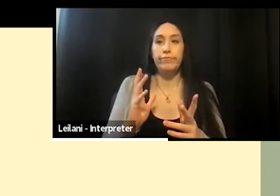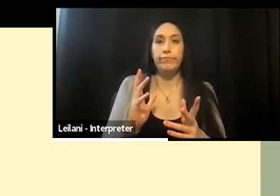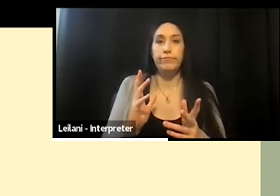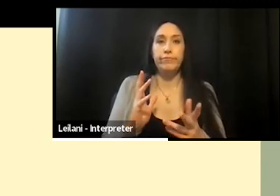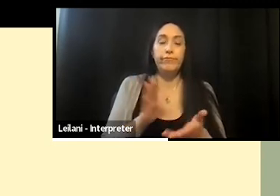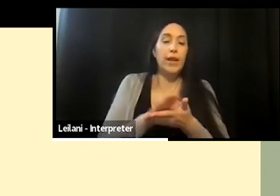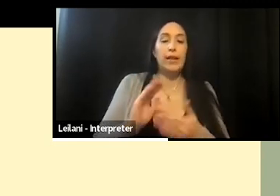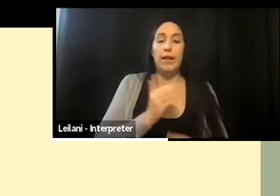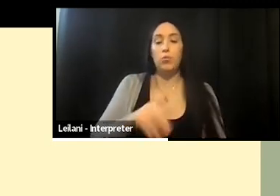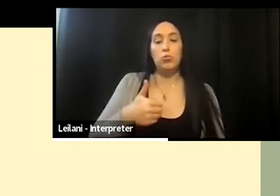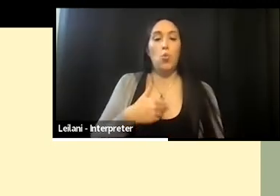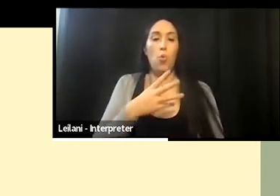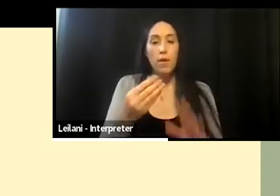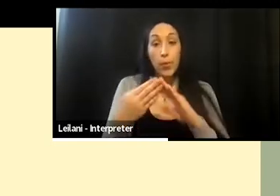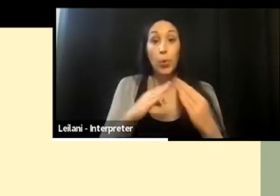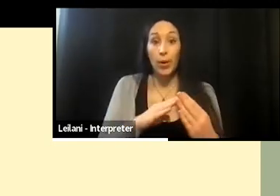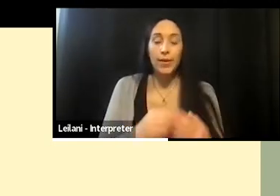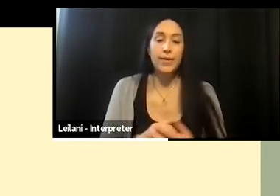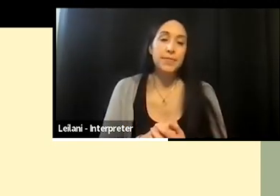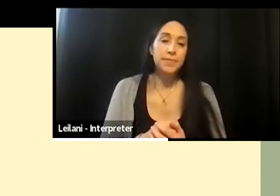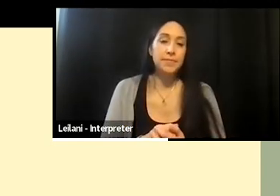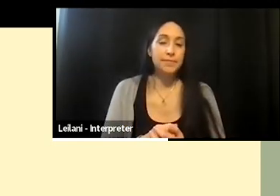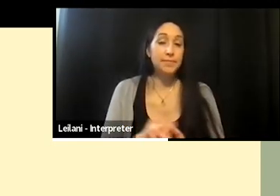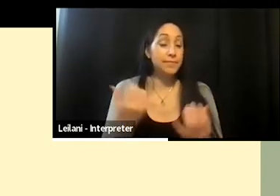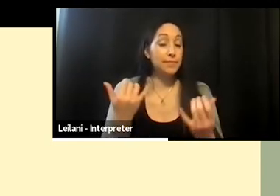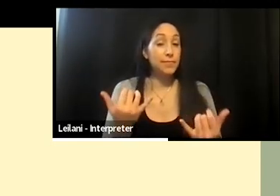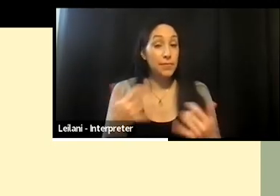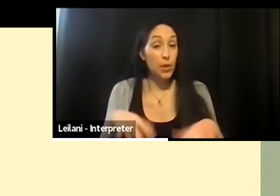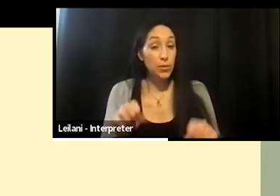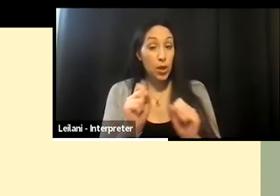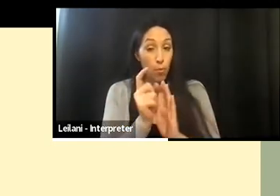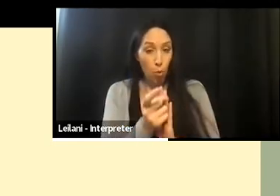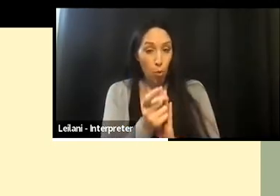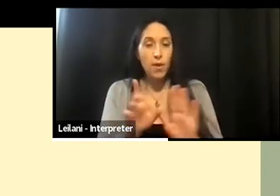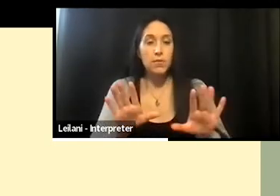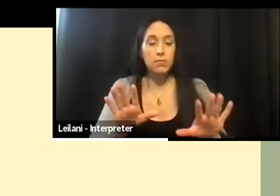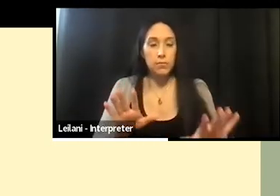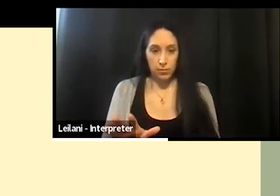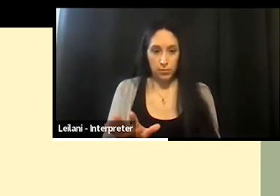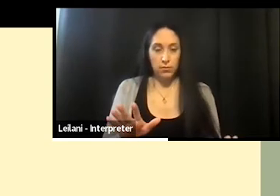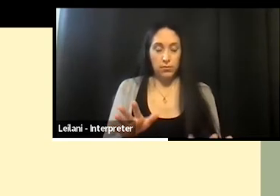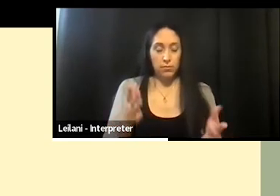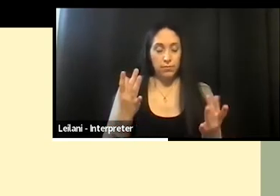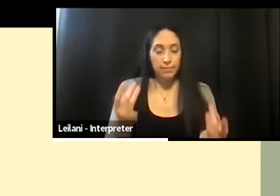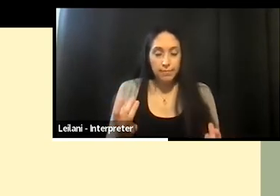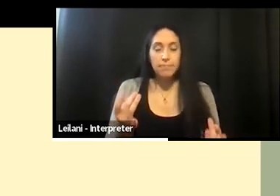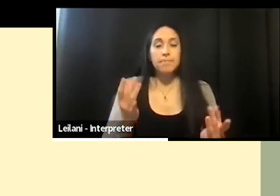Now, let us take a moment to reset our nervous system to be present together.